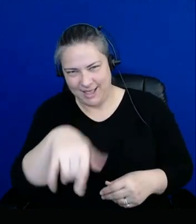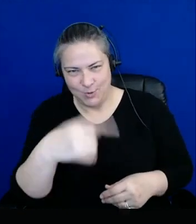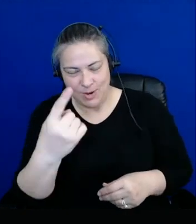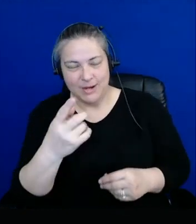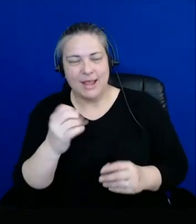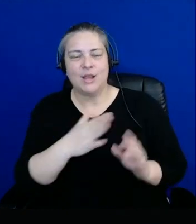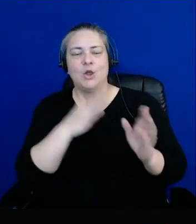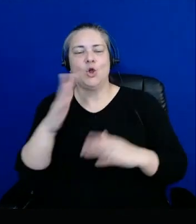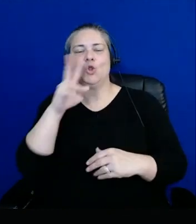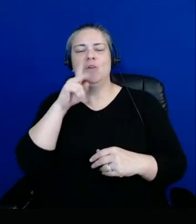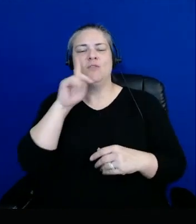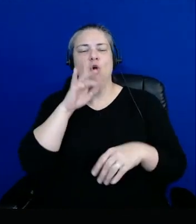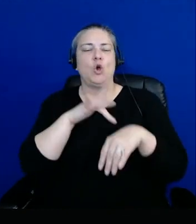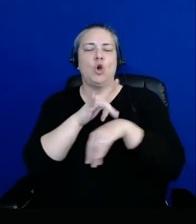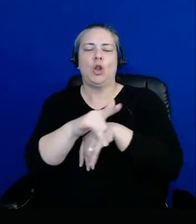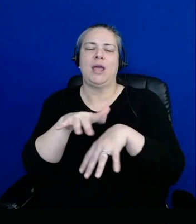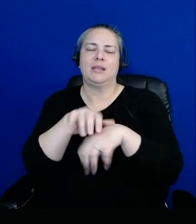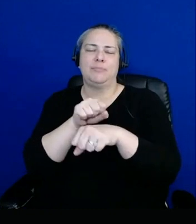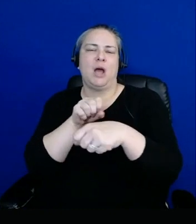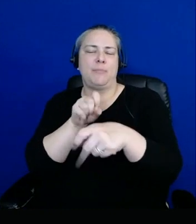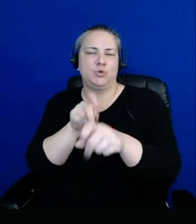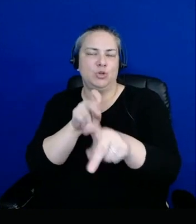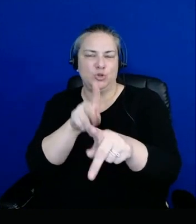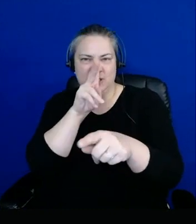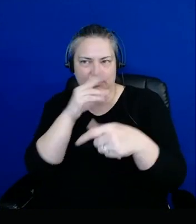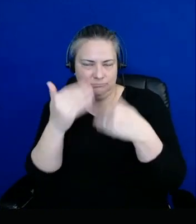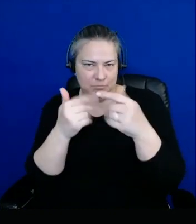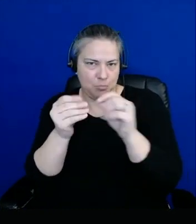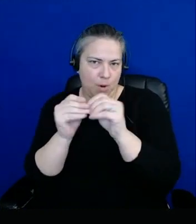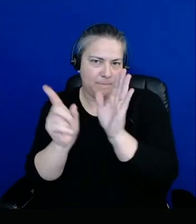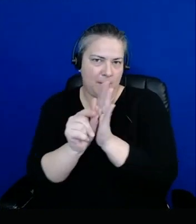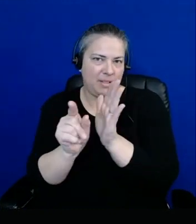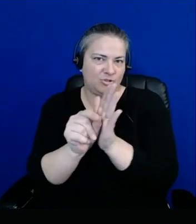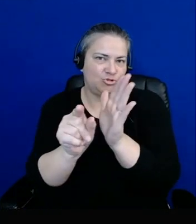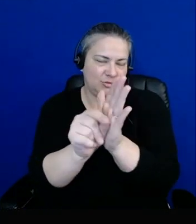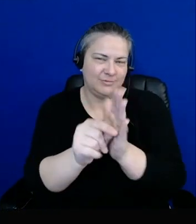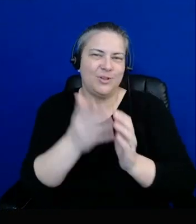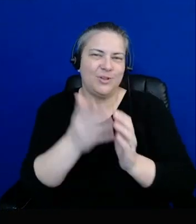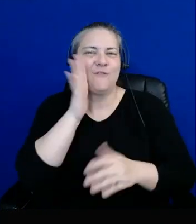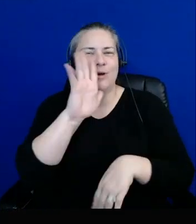look out for early adopter opportunities as you see them become published. Thank you for your time.